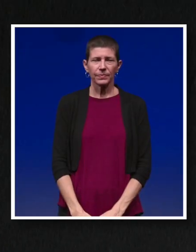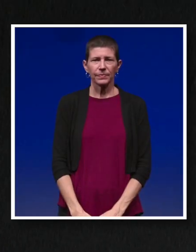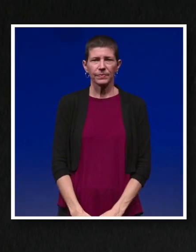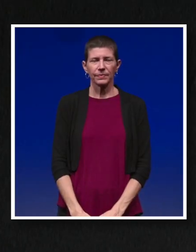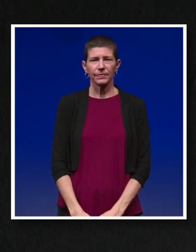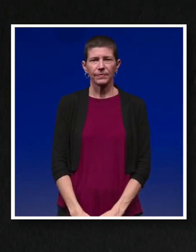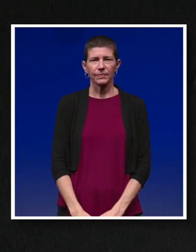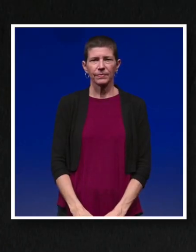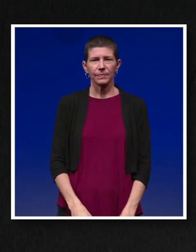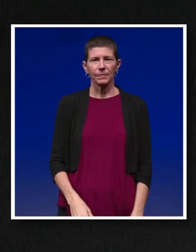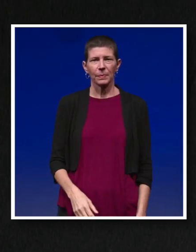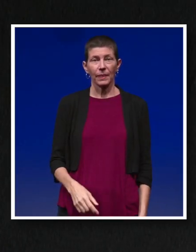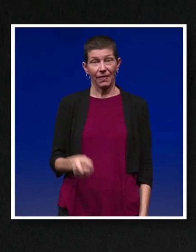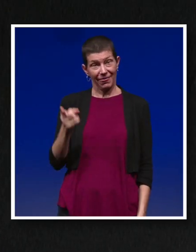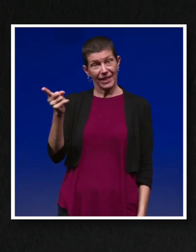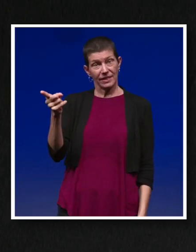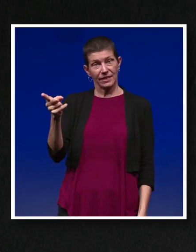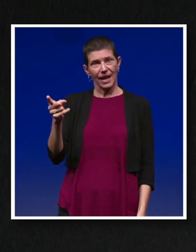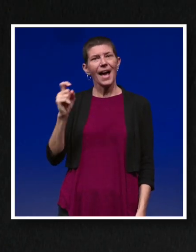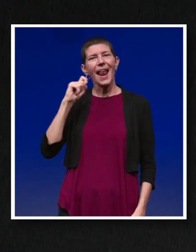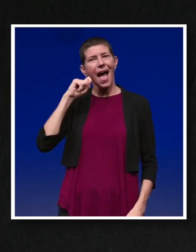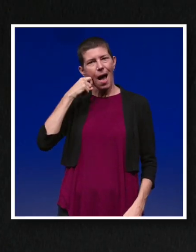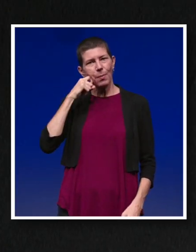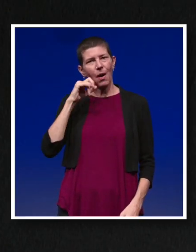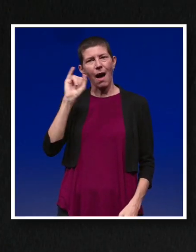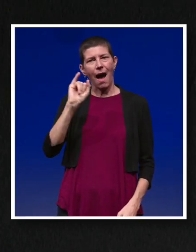This is an Apple iPad ninth generation.